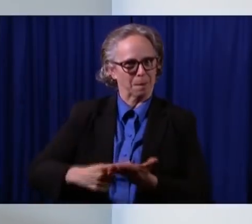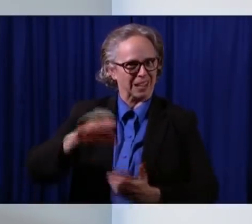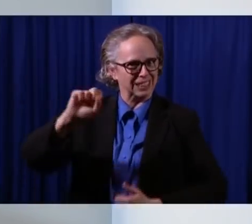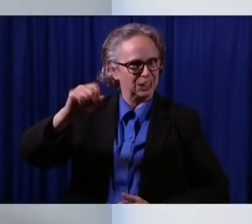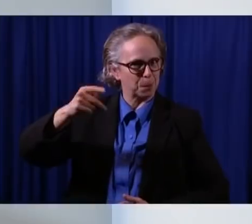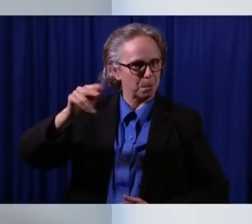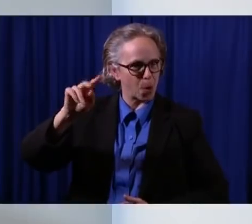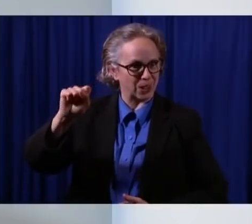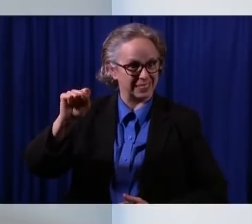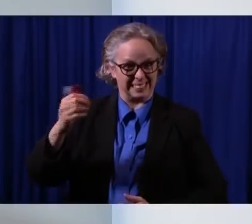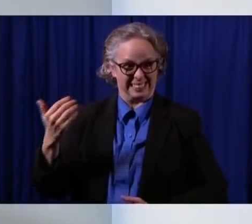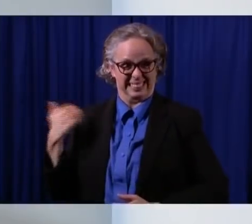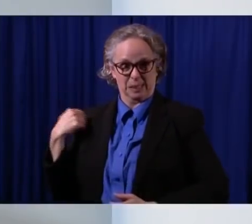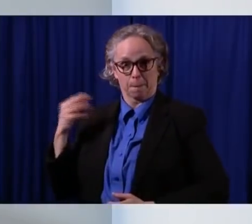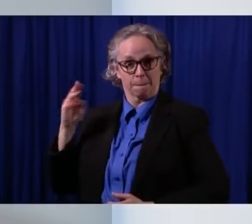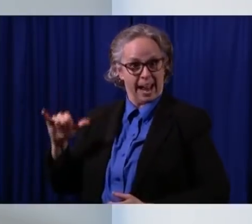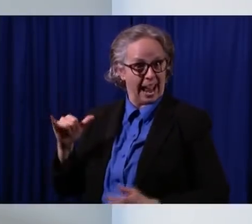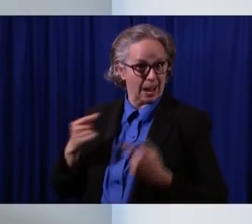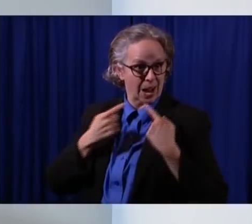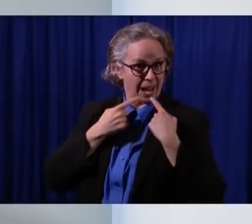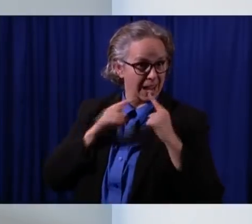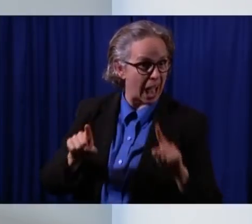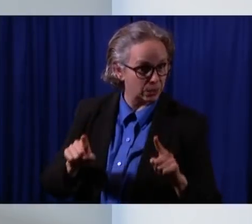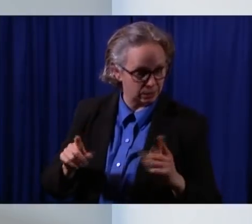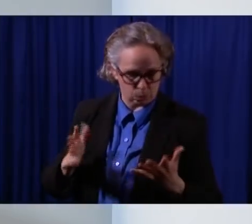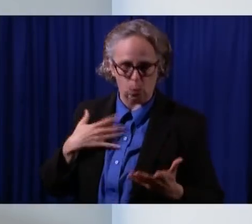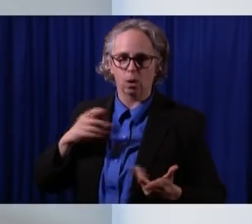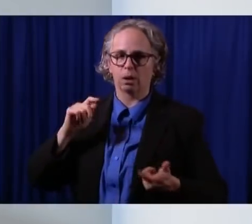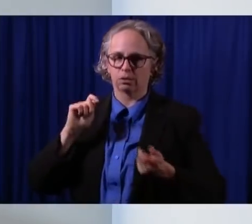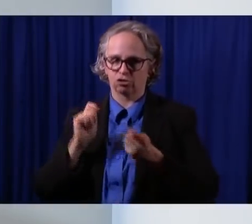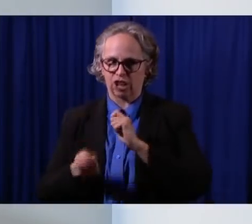ANNOUNCED THE BEGINNING OF A THREE PHASE TRANSITION BACK TO